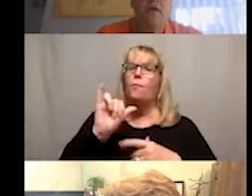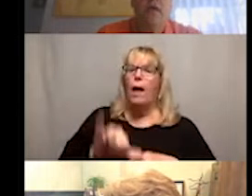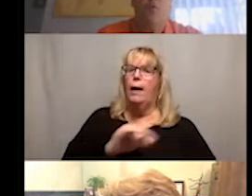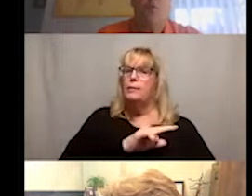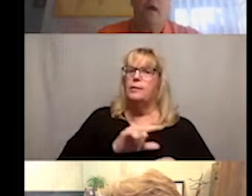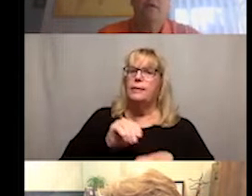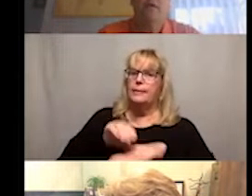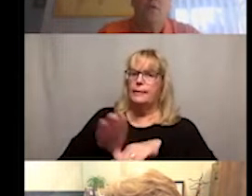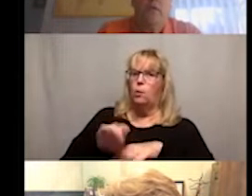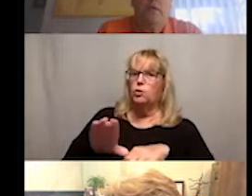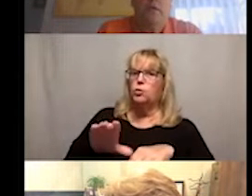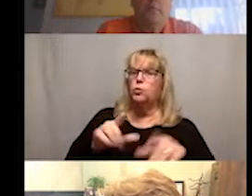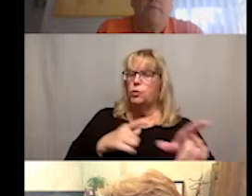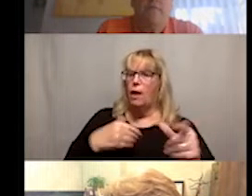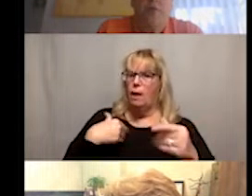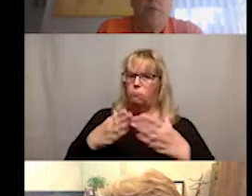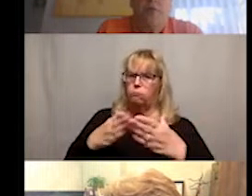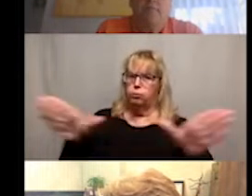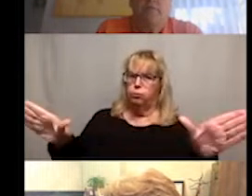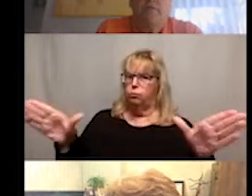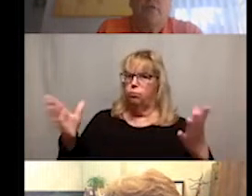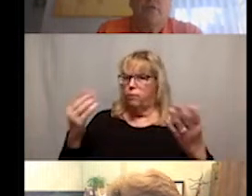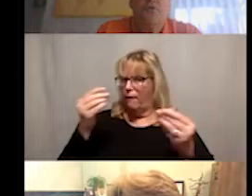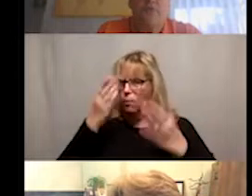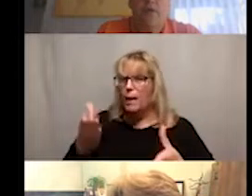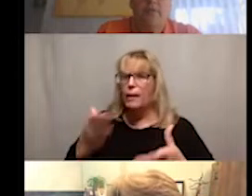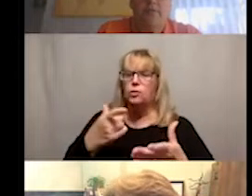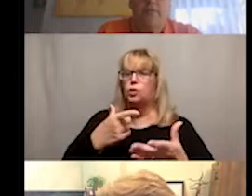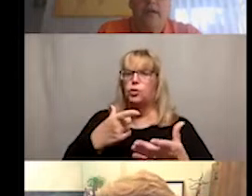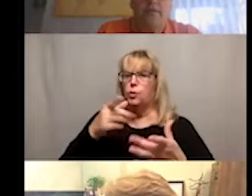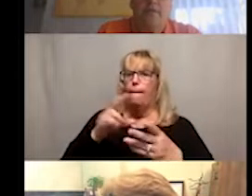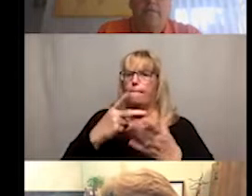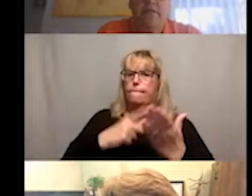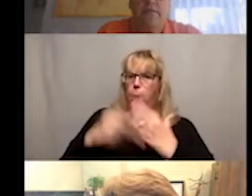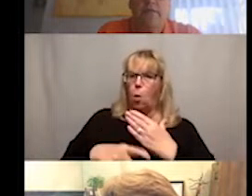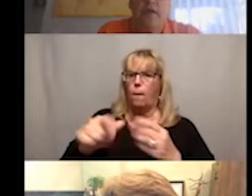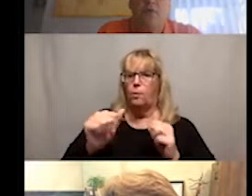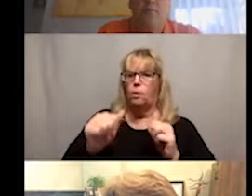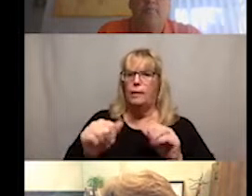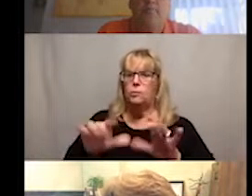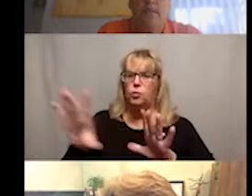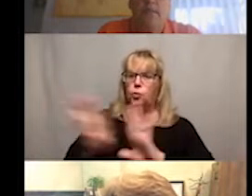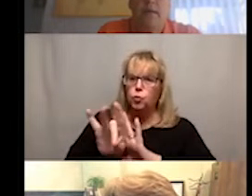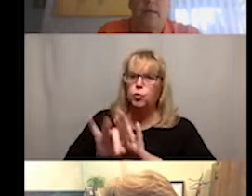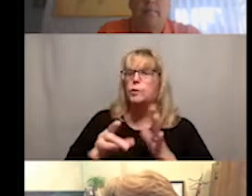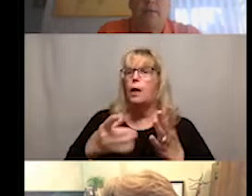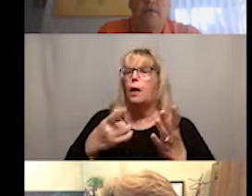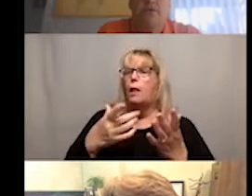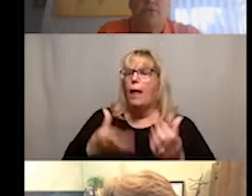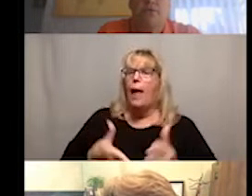have a wide curriculum of programs to choose from different activities to help their students